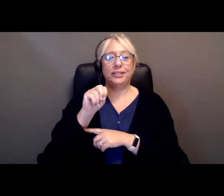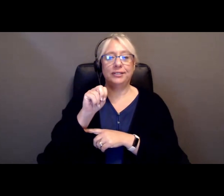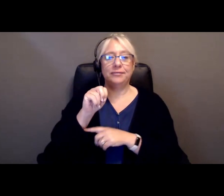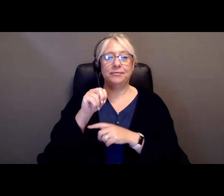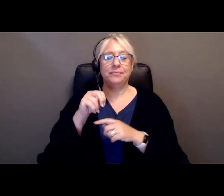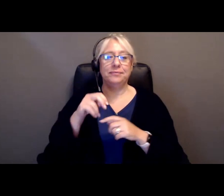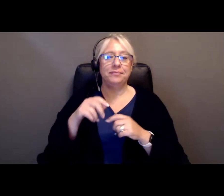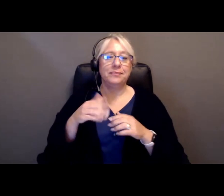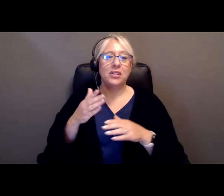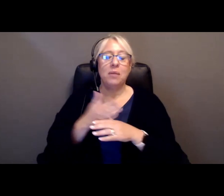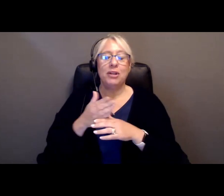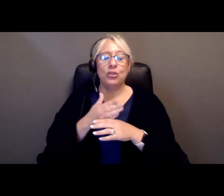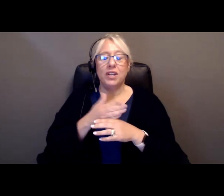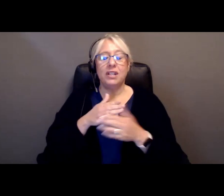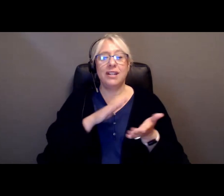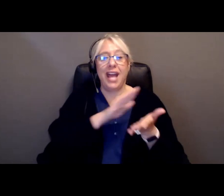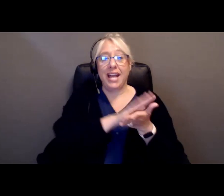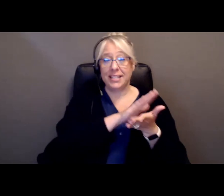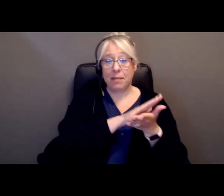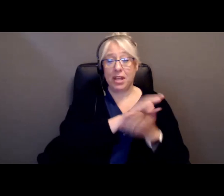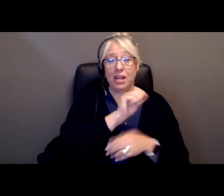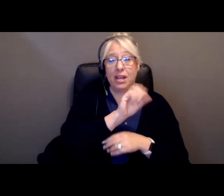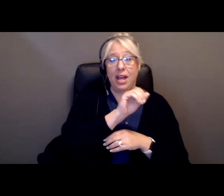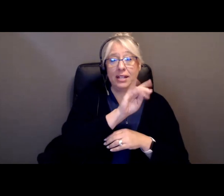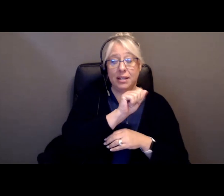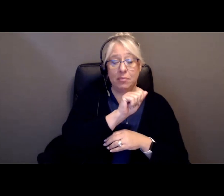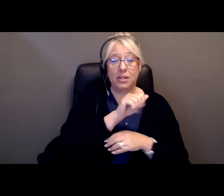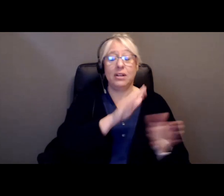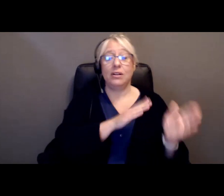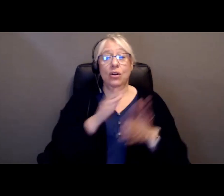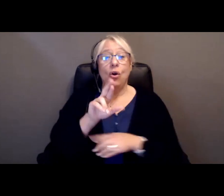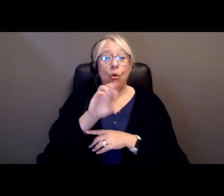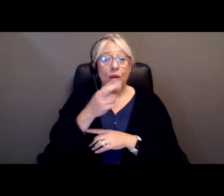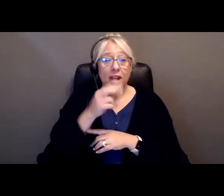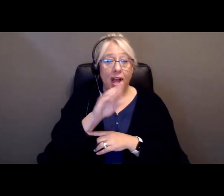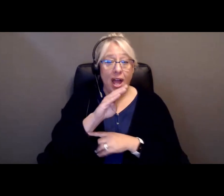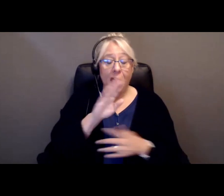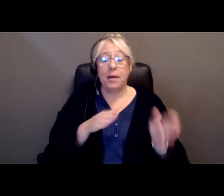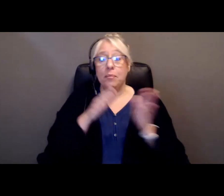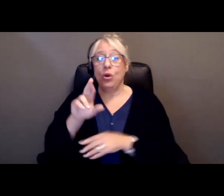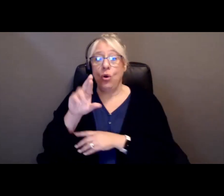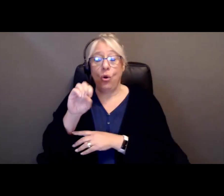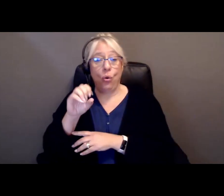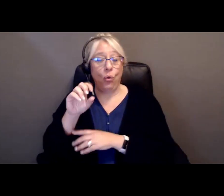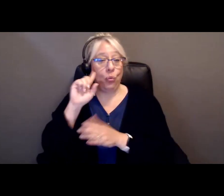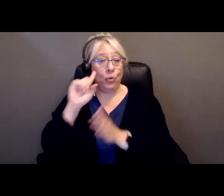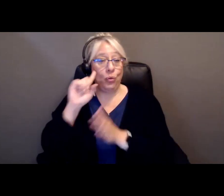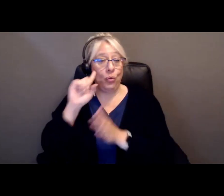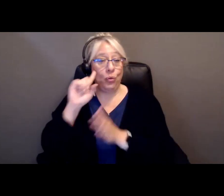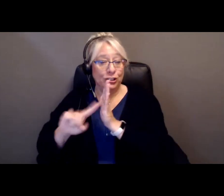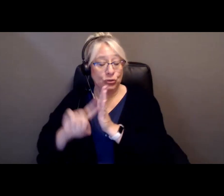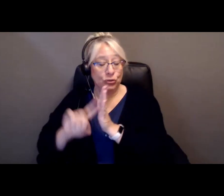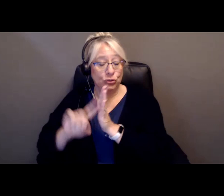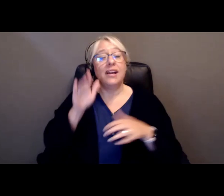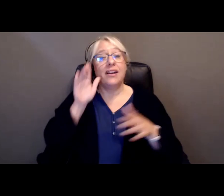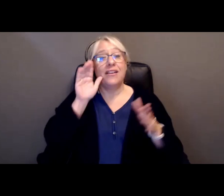of academia and rehabilitation research that focuses on the experiences of disability